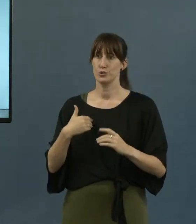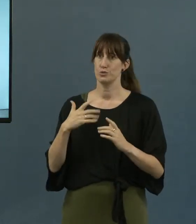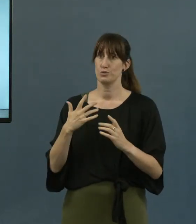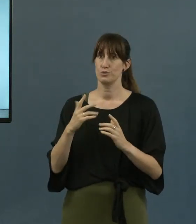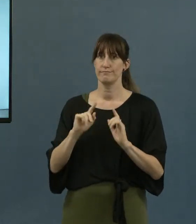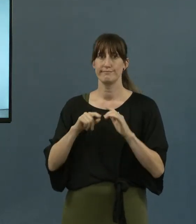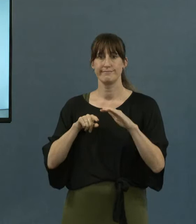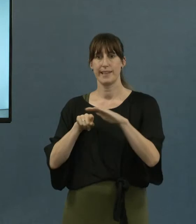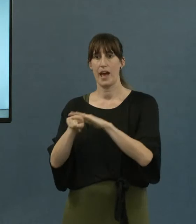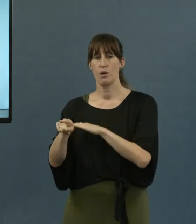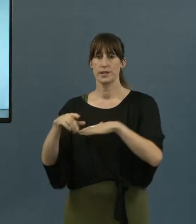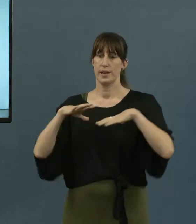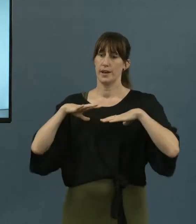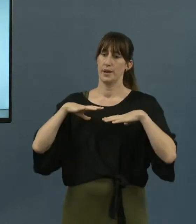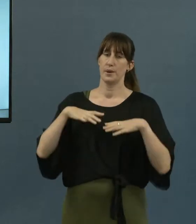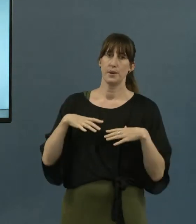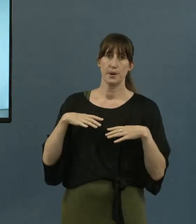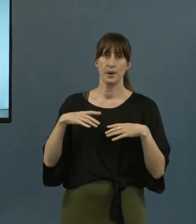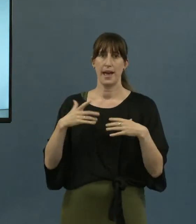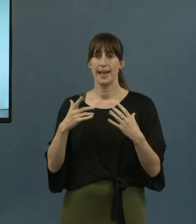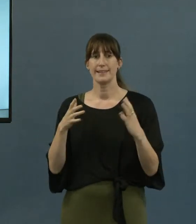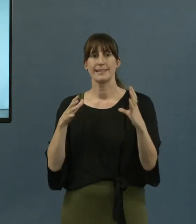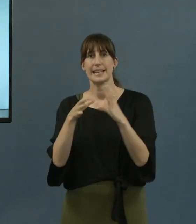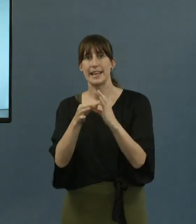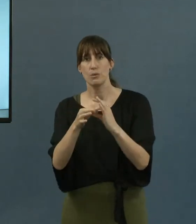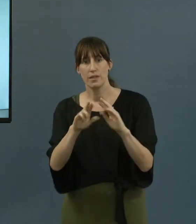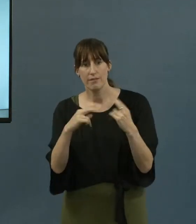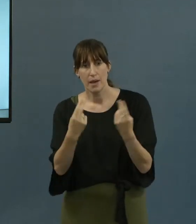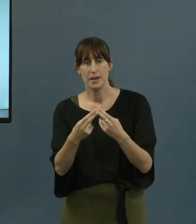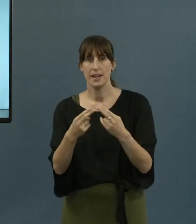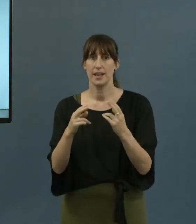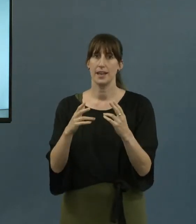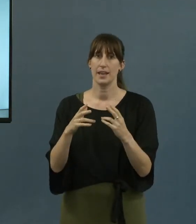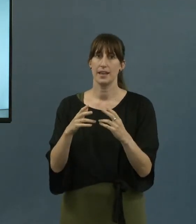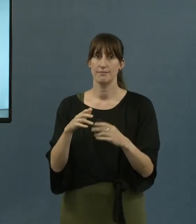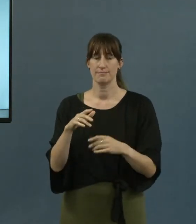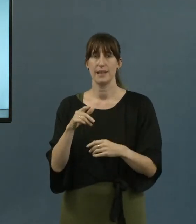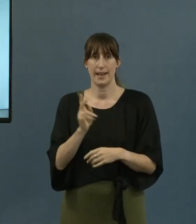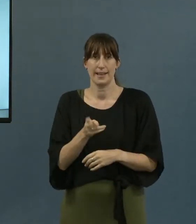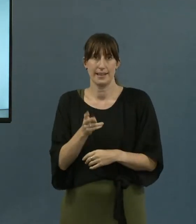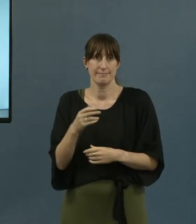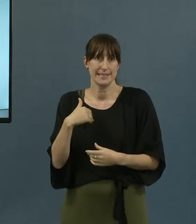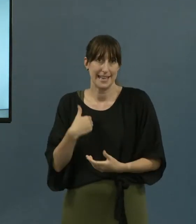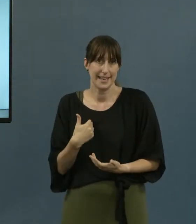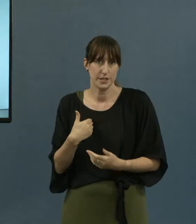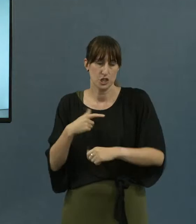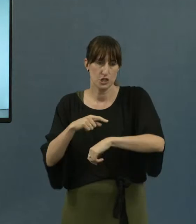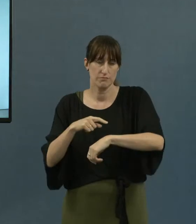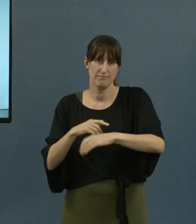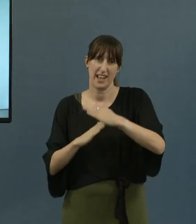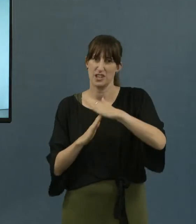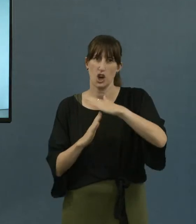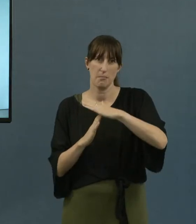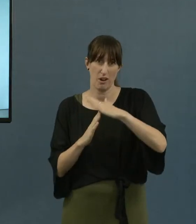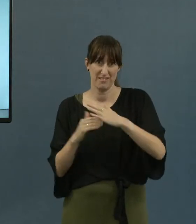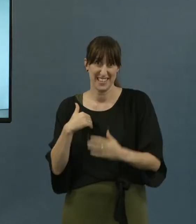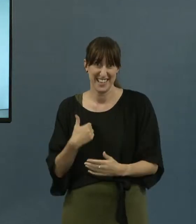and to take time off to vis the other places in the country, and what we ask is that people